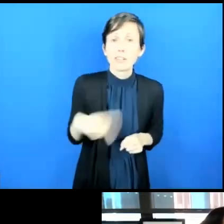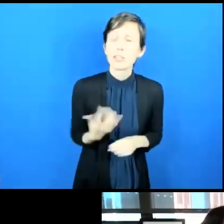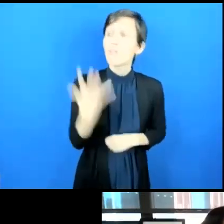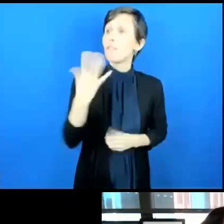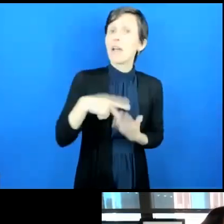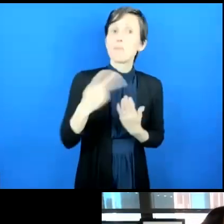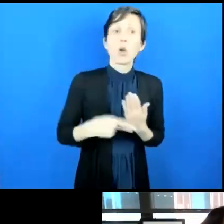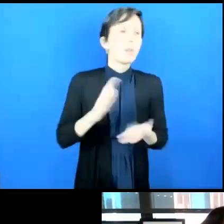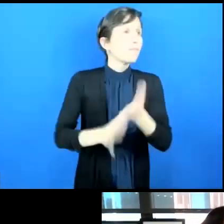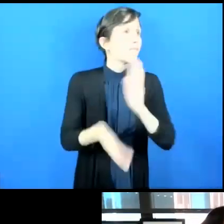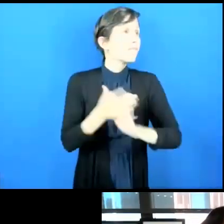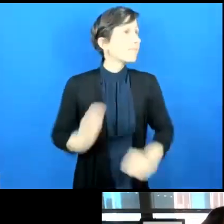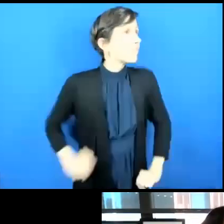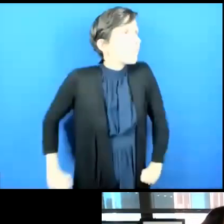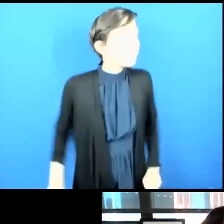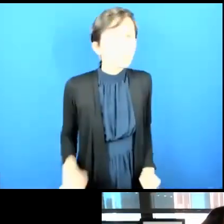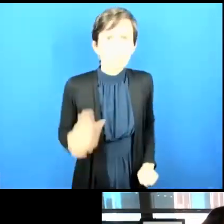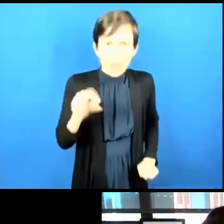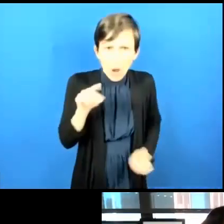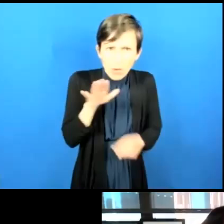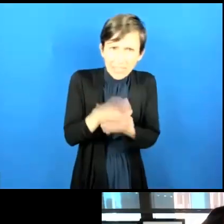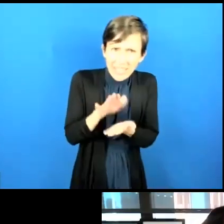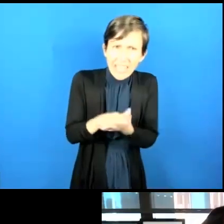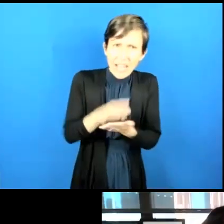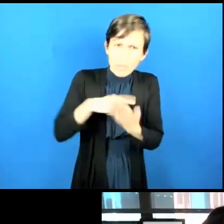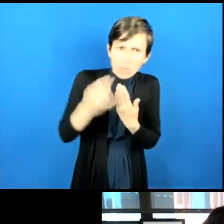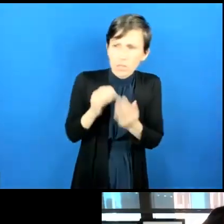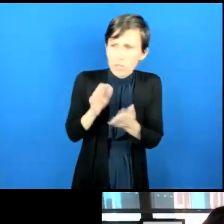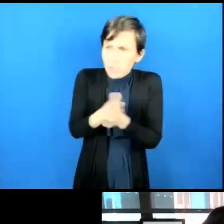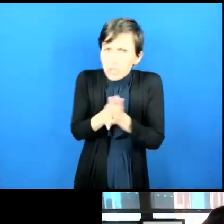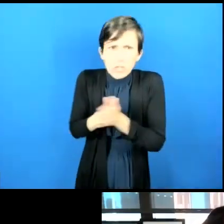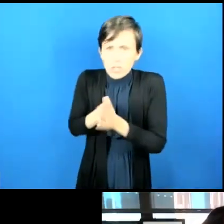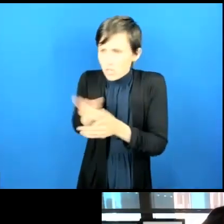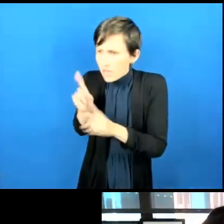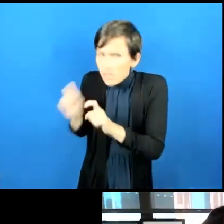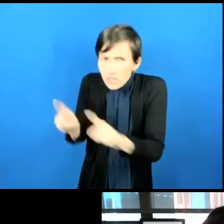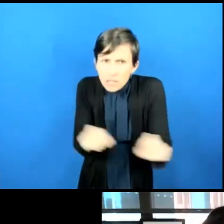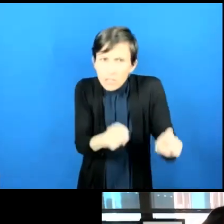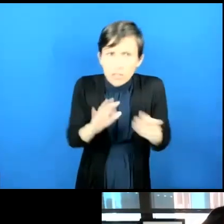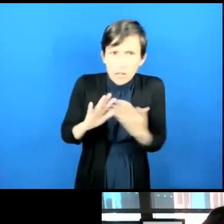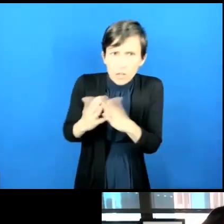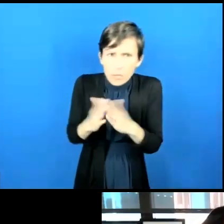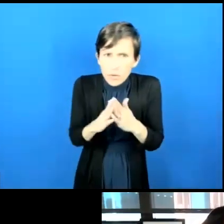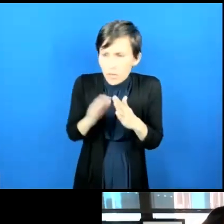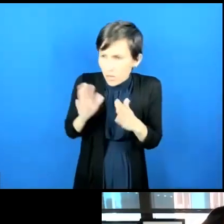it is a campus campaign to ask our community to think about their missions in areas